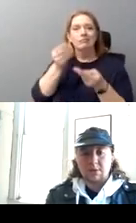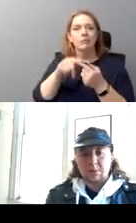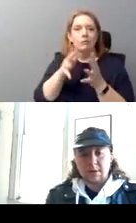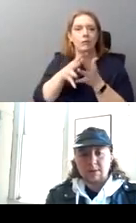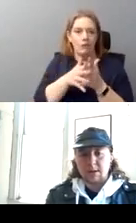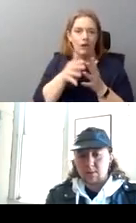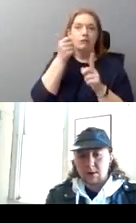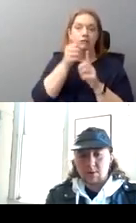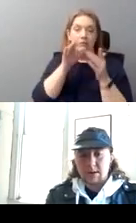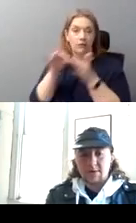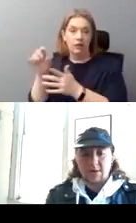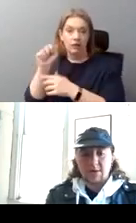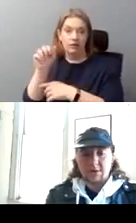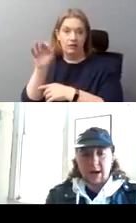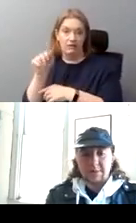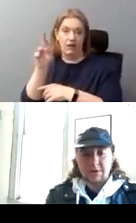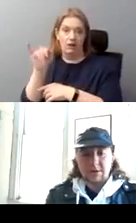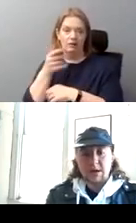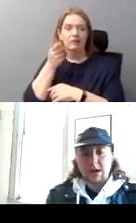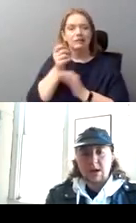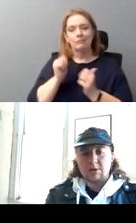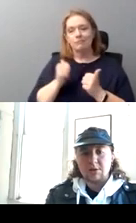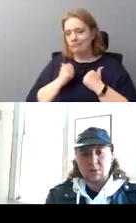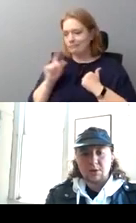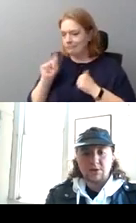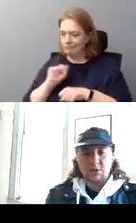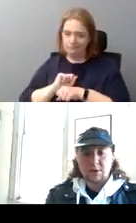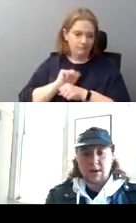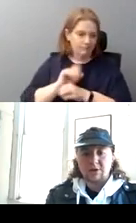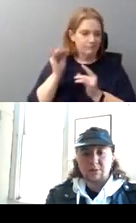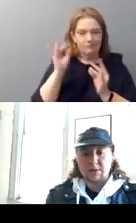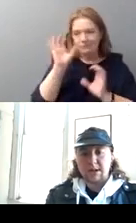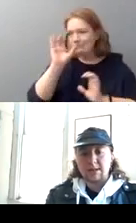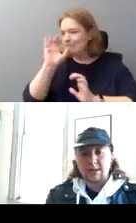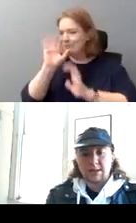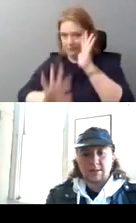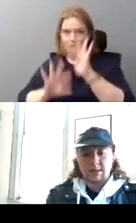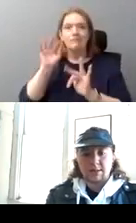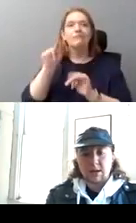a place to live and work when he found 500 Capp Street. A two-story victorian house built in 1886,